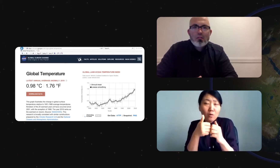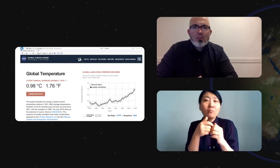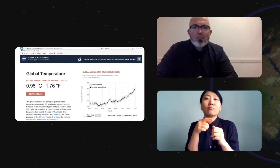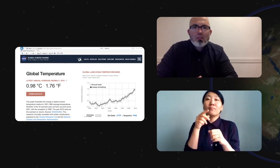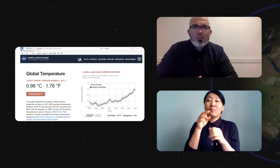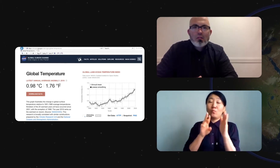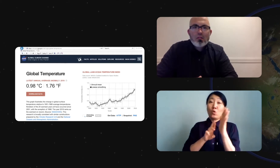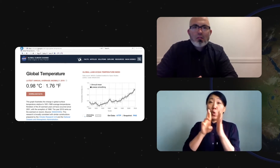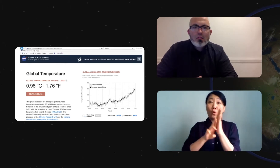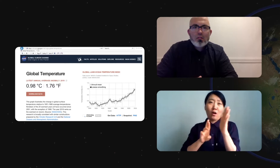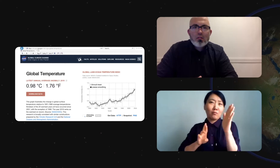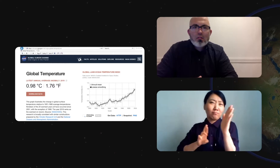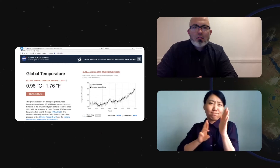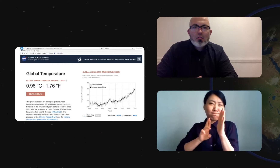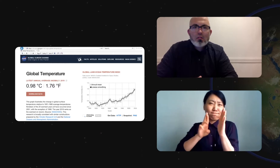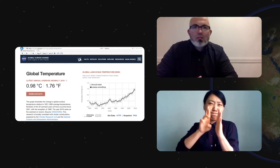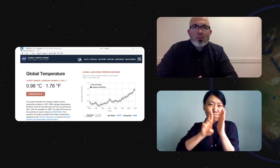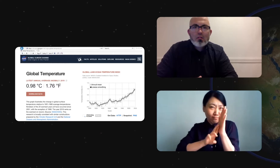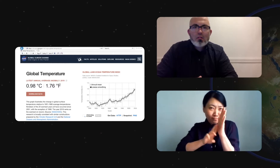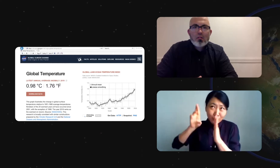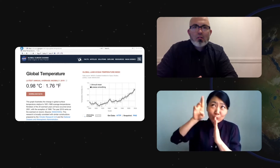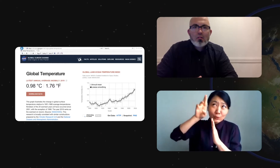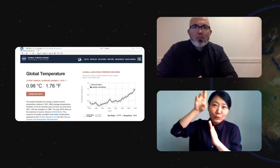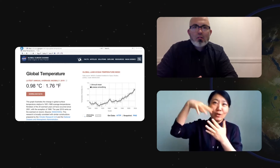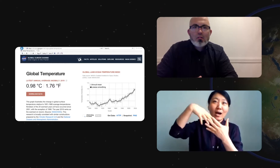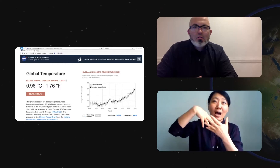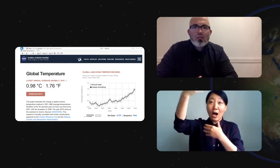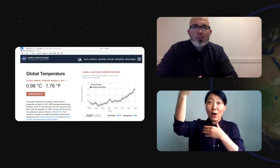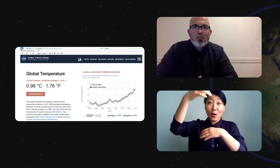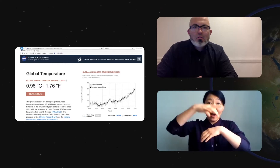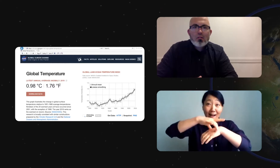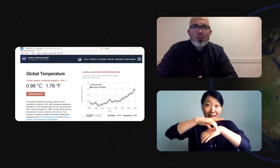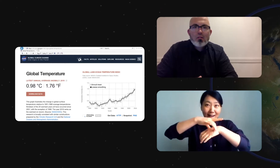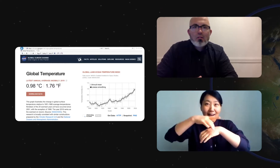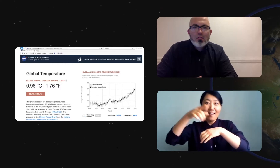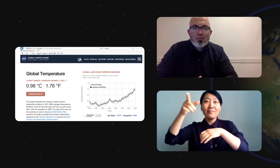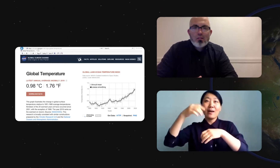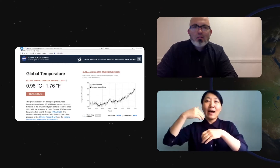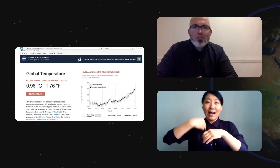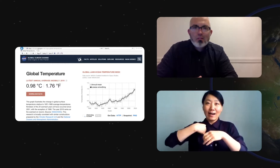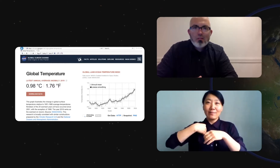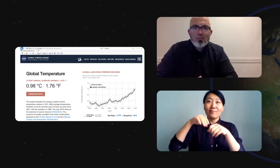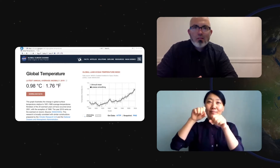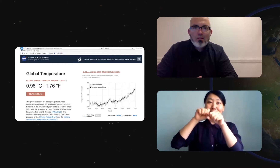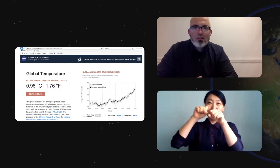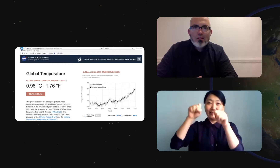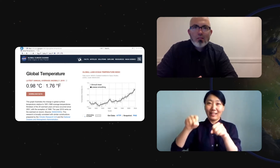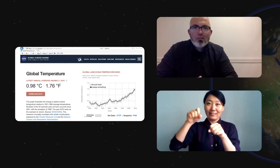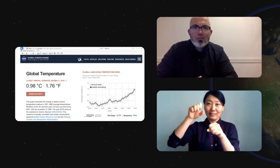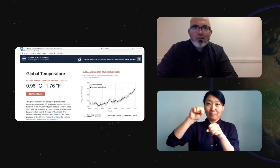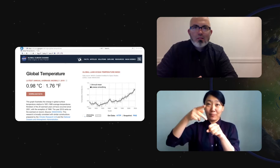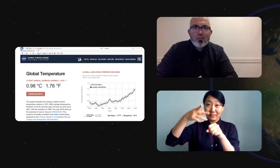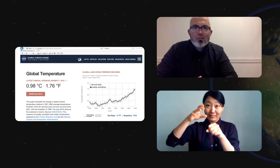This information that I'll show you is collected on earth from space.